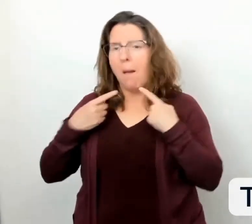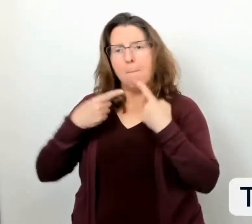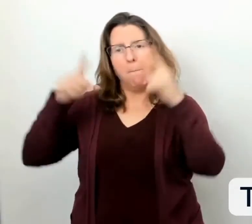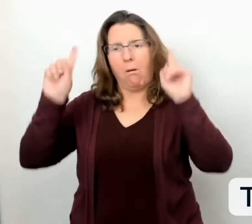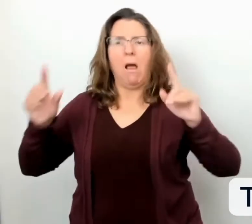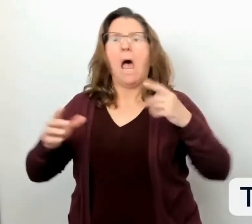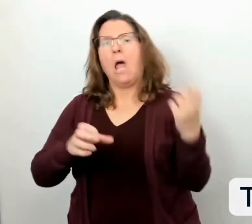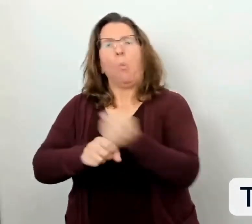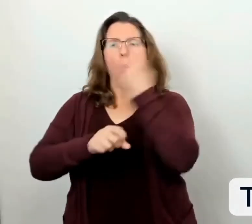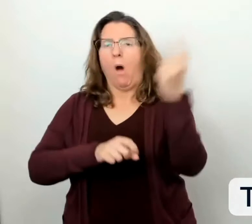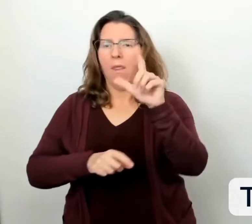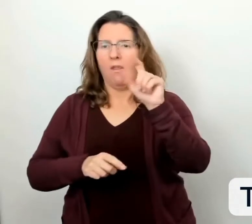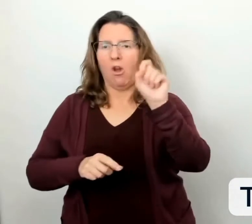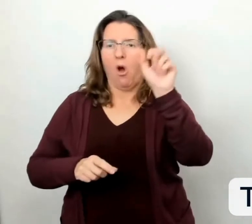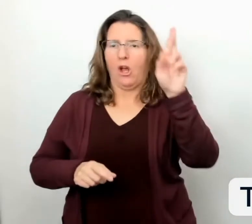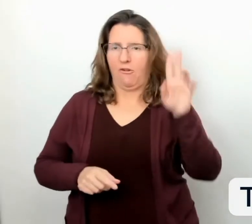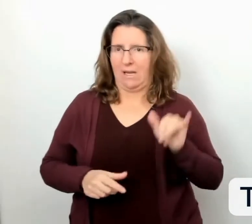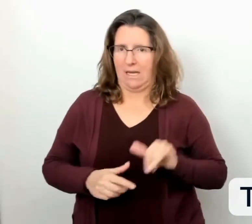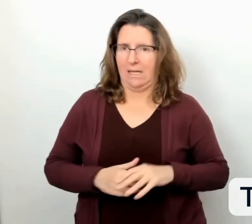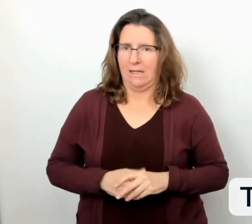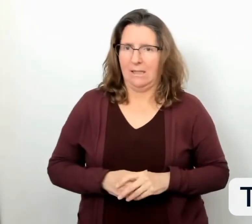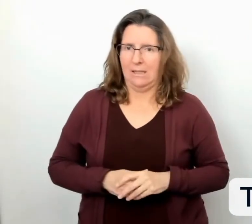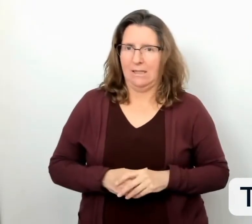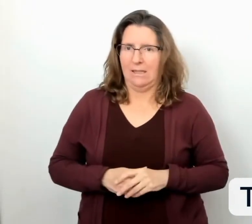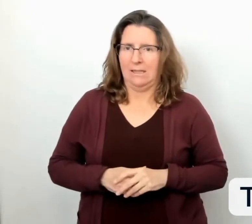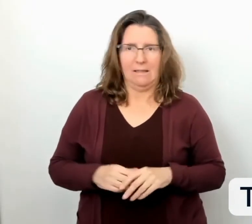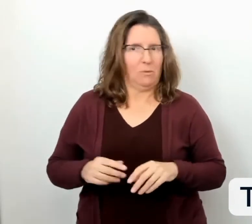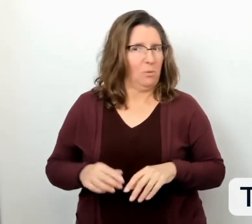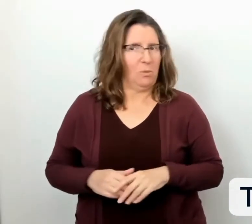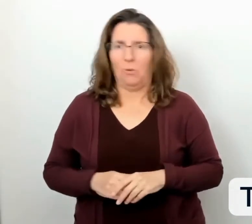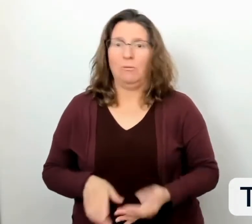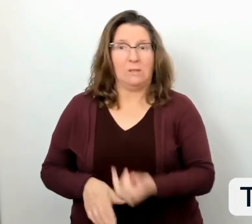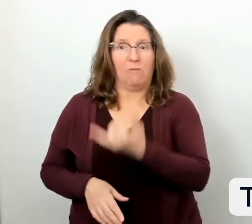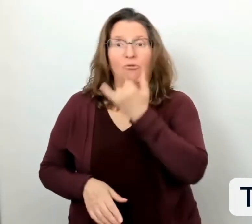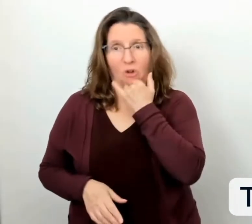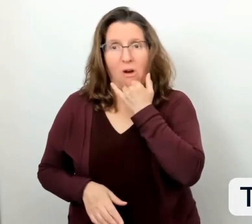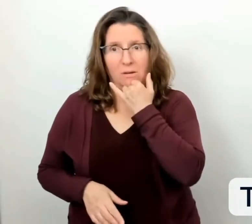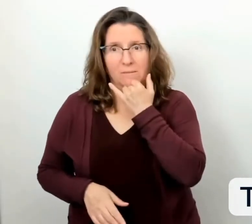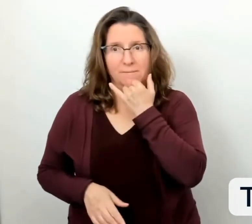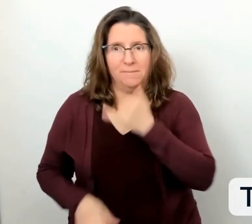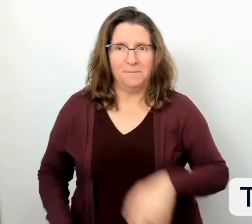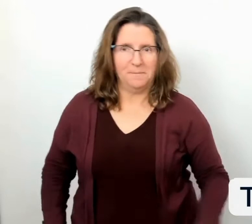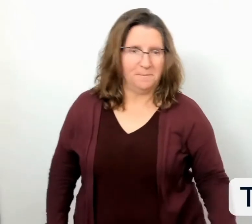Look what I had achieved. I'd won the lottery! My thinking was so wrong.